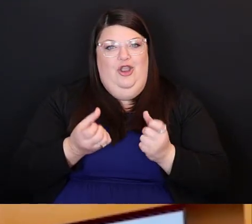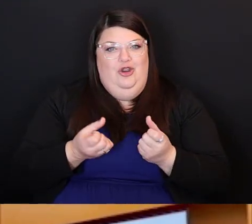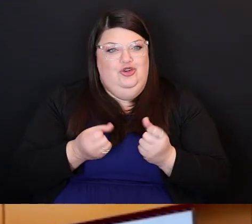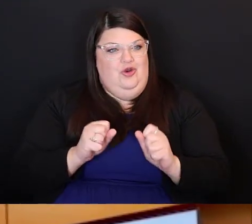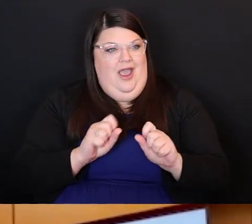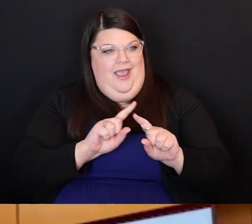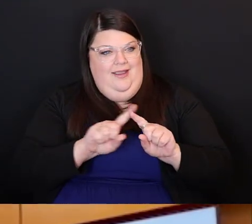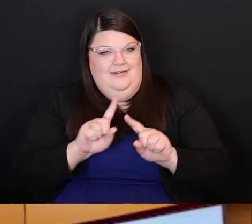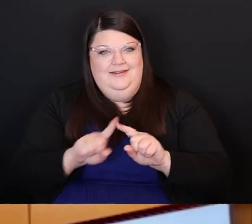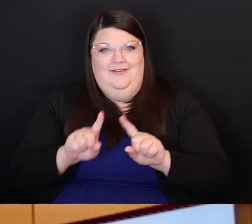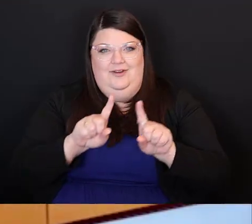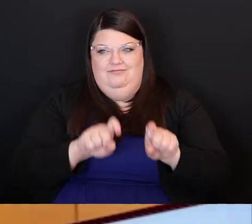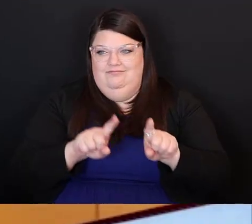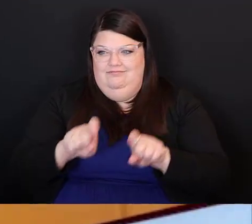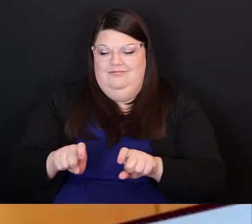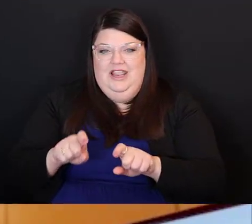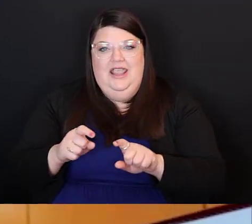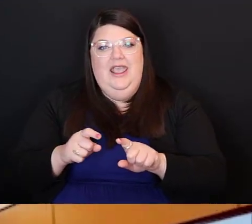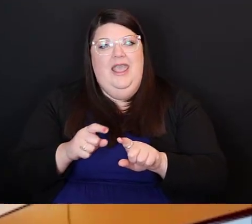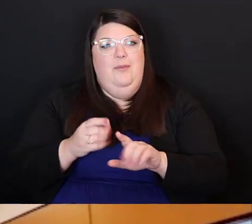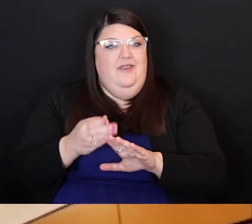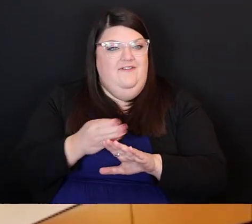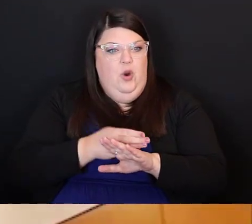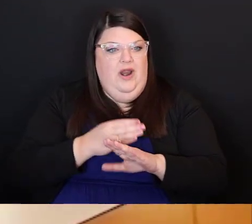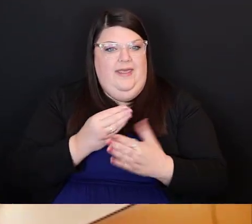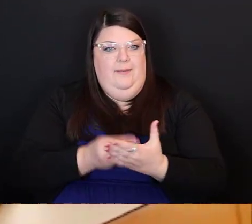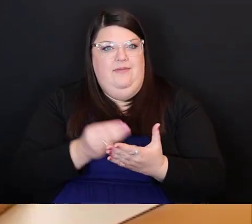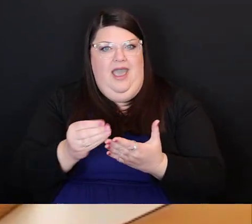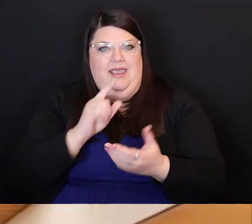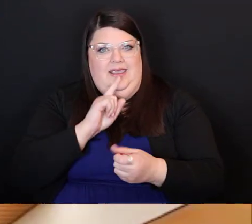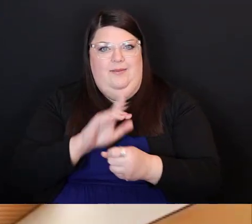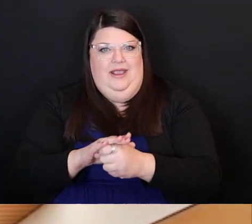before committing to it because not every solution is going to work for every